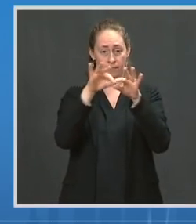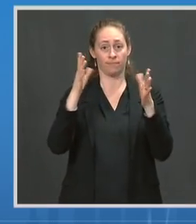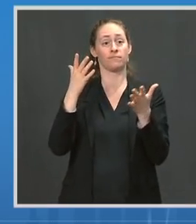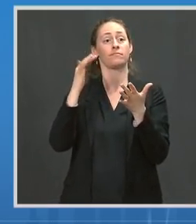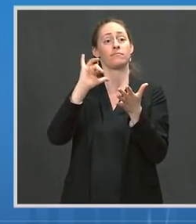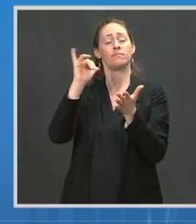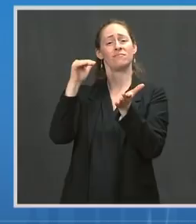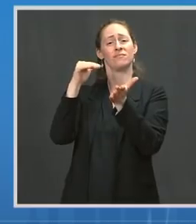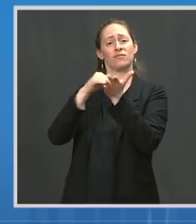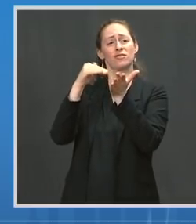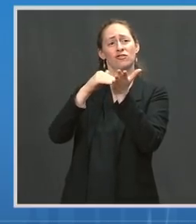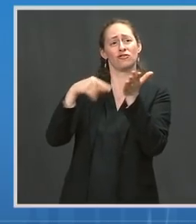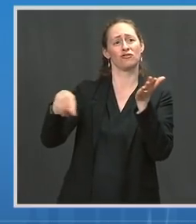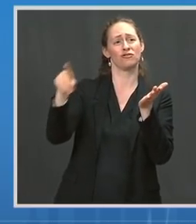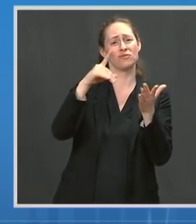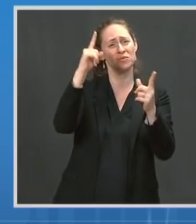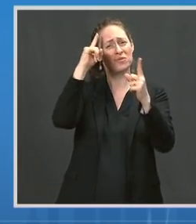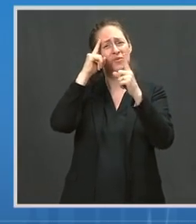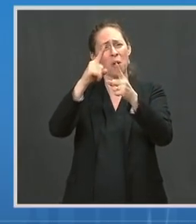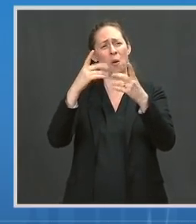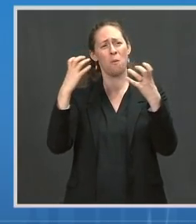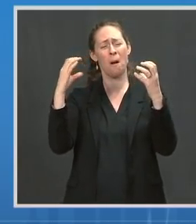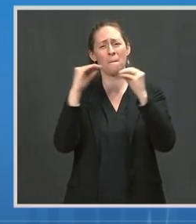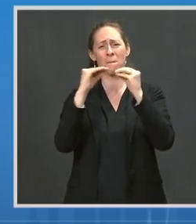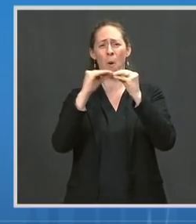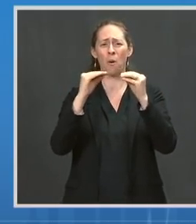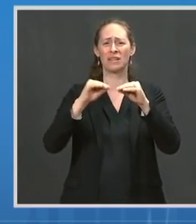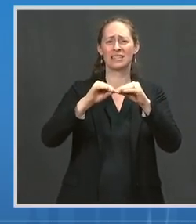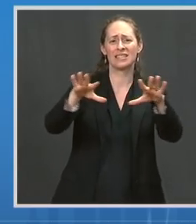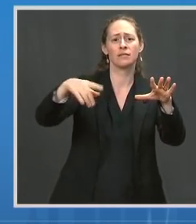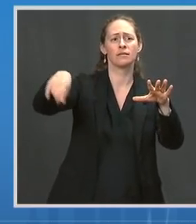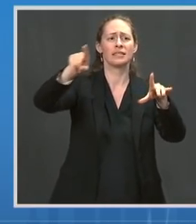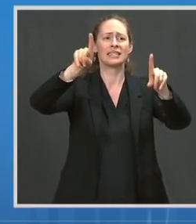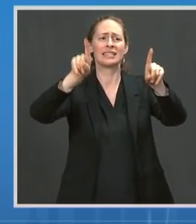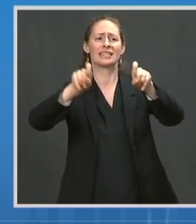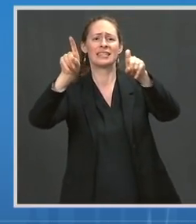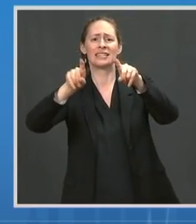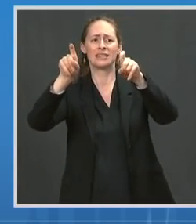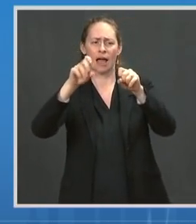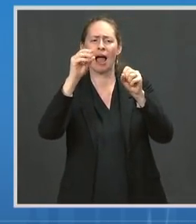to quickly test for and find the genetic sequence of the virus as it spreads.